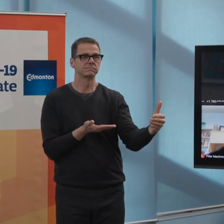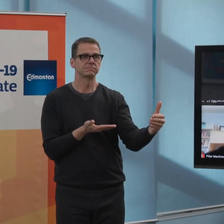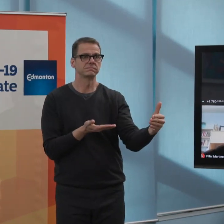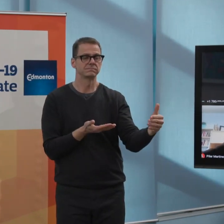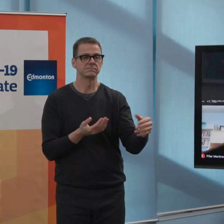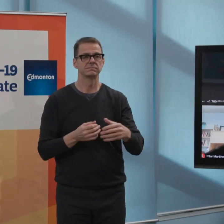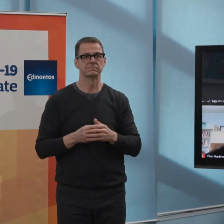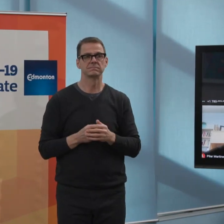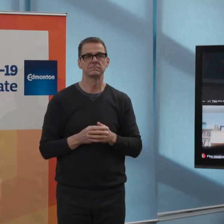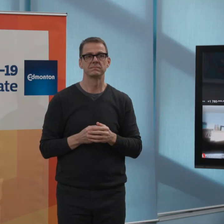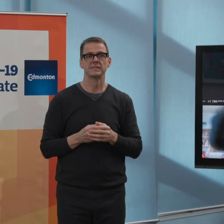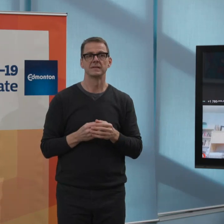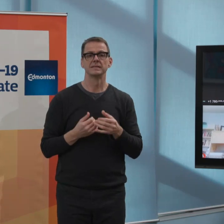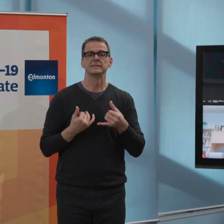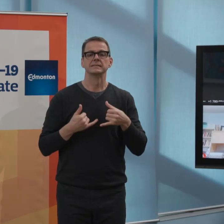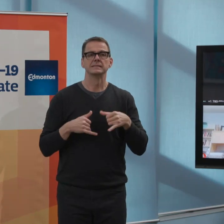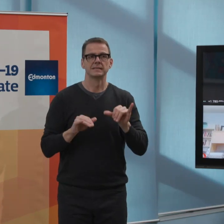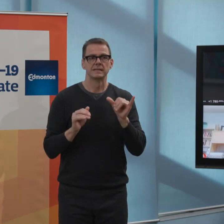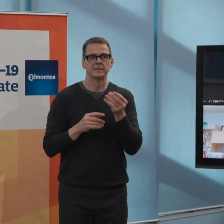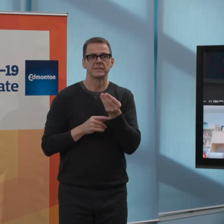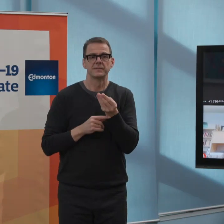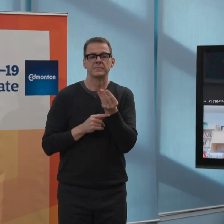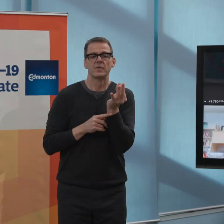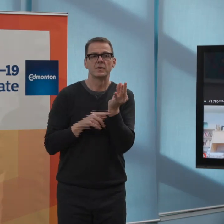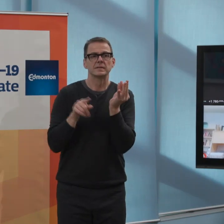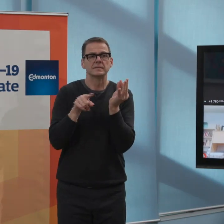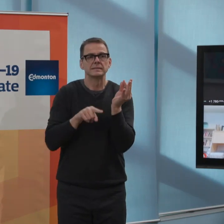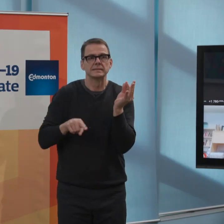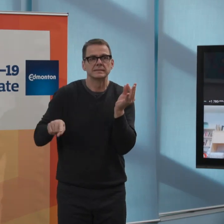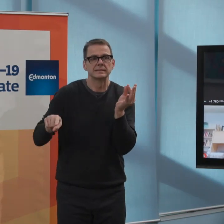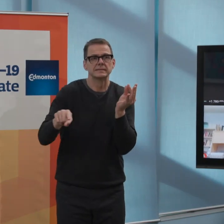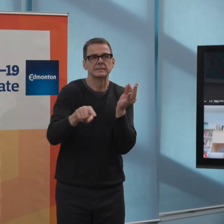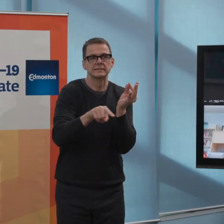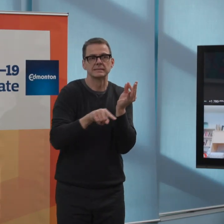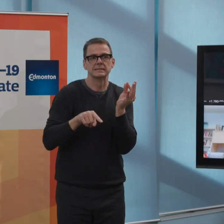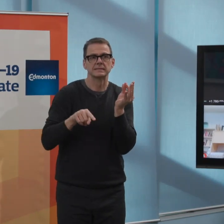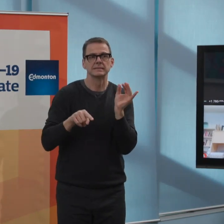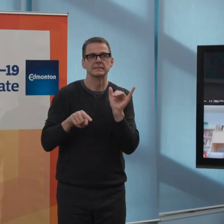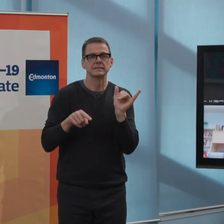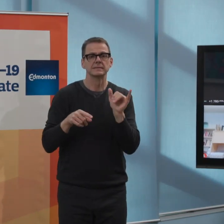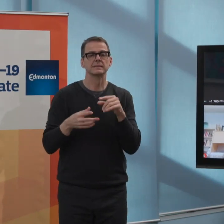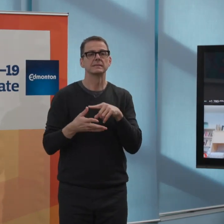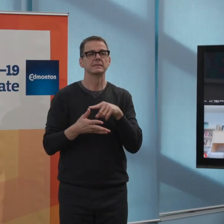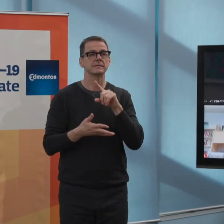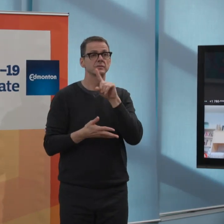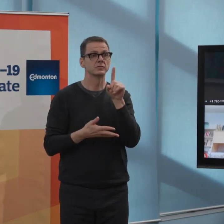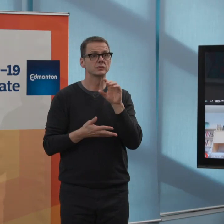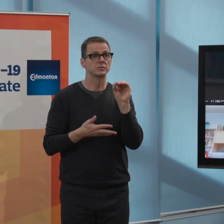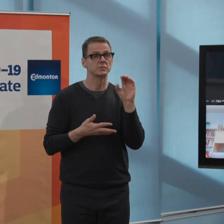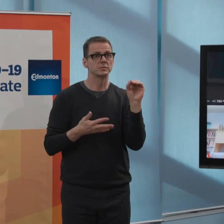basic facility support some staff have also been redeployed to other areas and